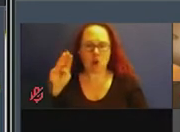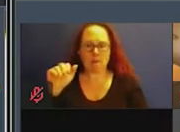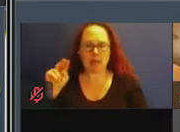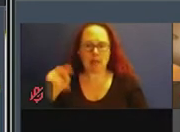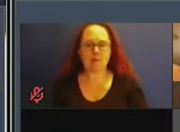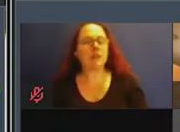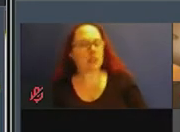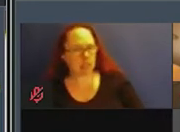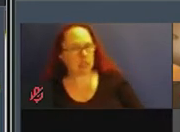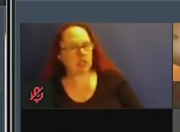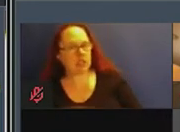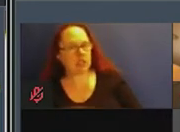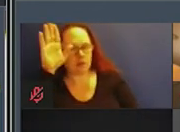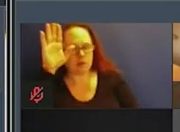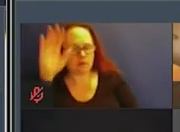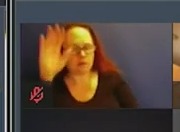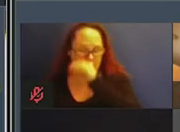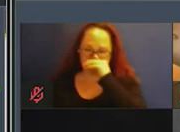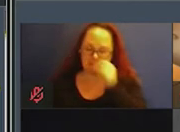Okay. Thank you. Jade Sims.